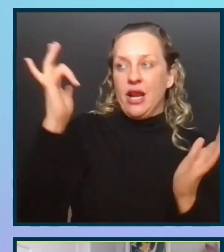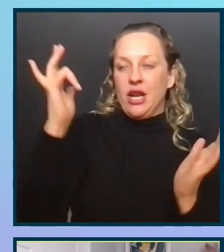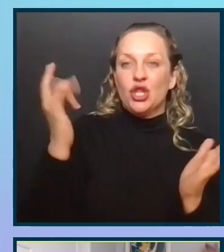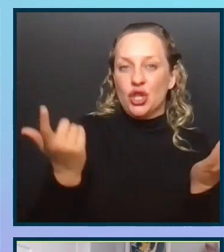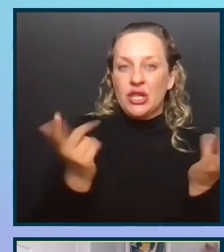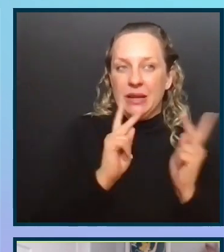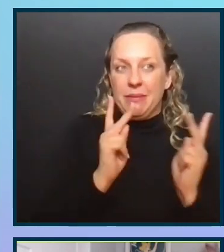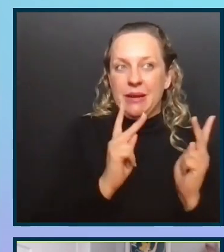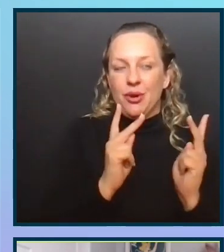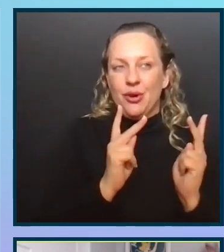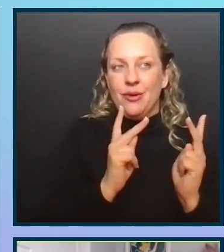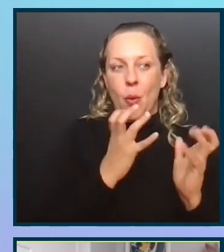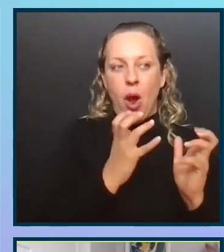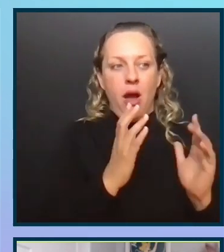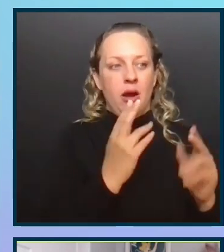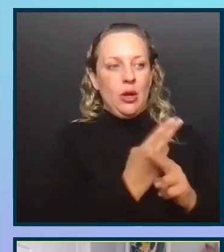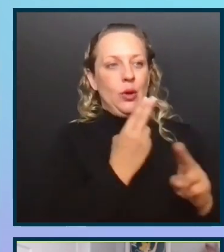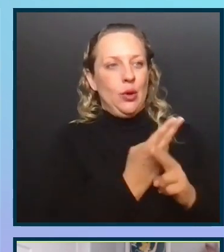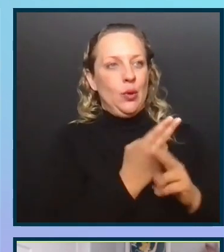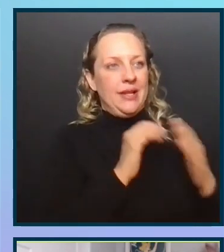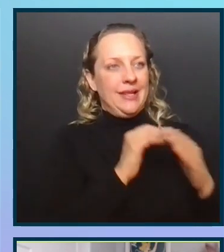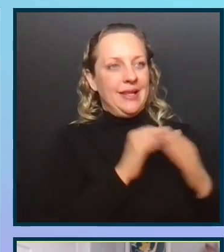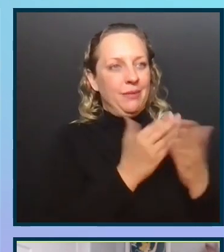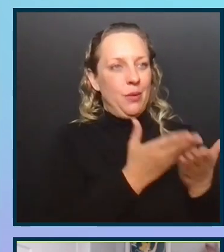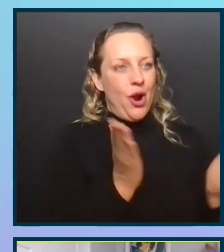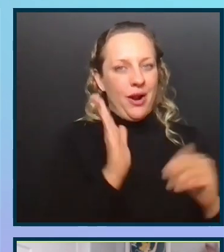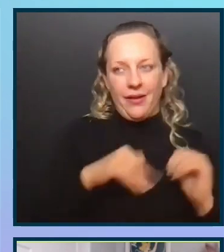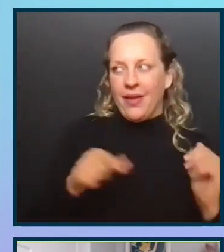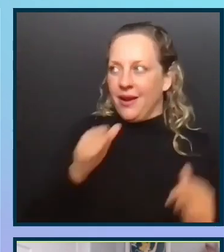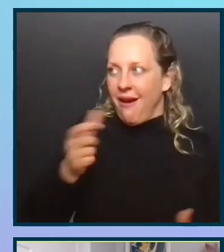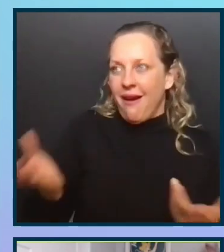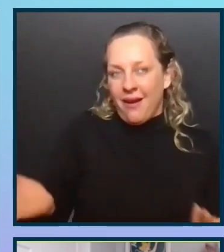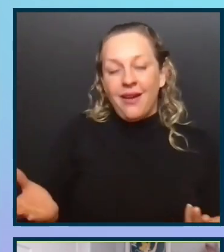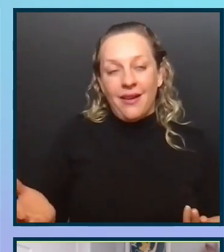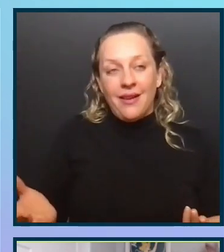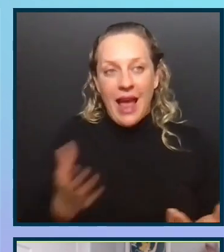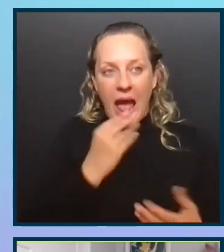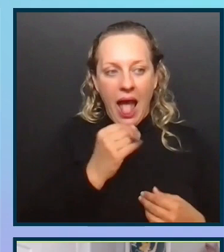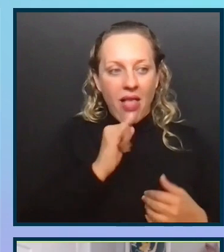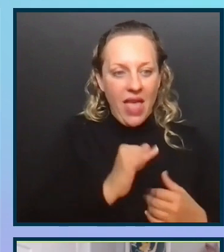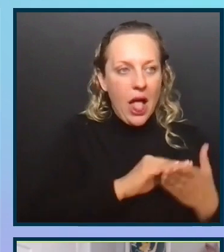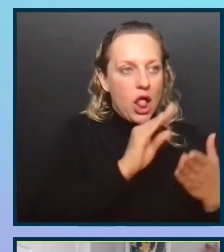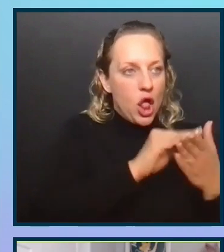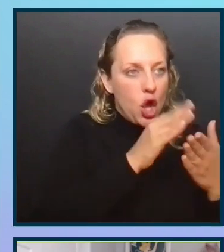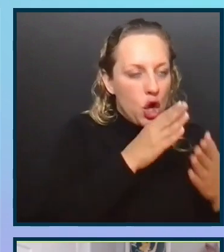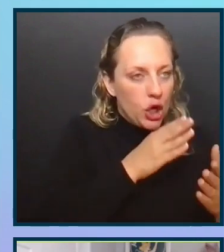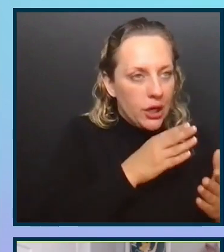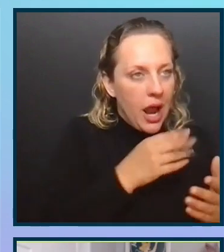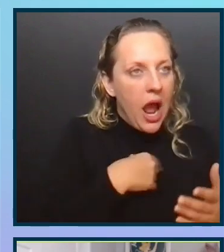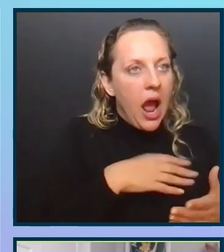I believe also that it's made me a better designer. I've learned more about semantic code.